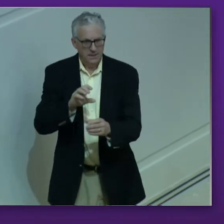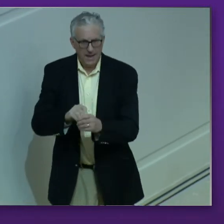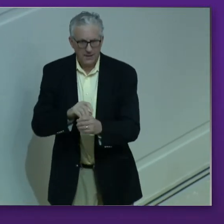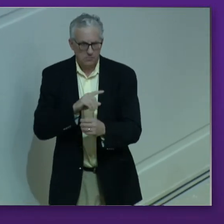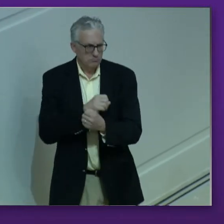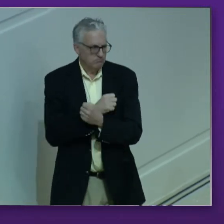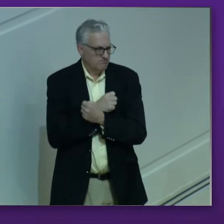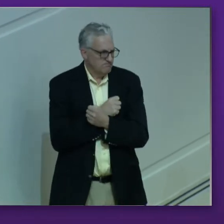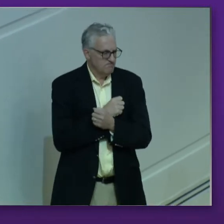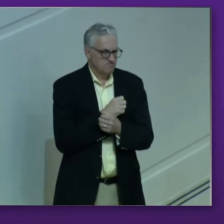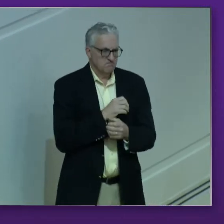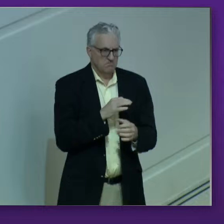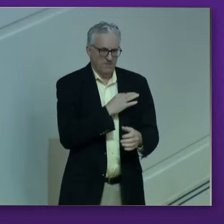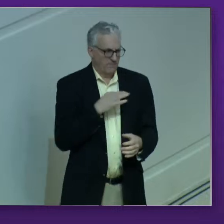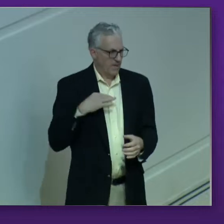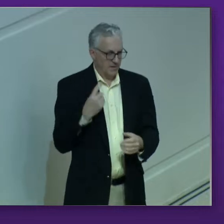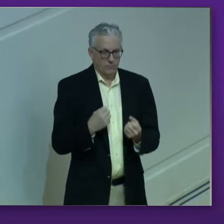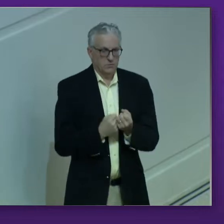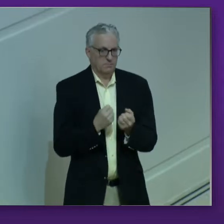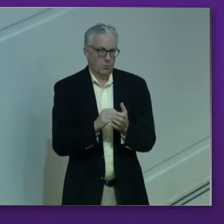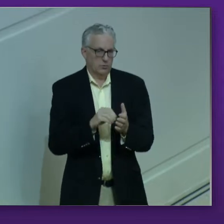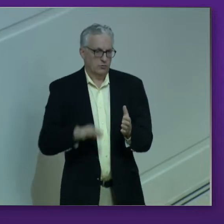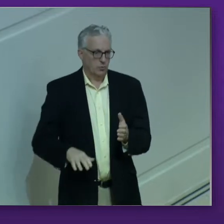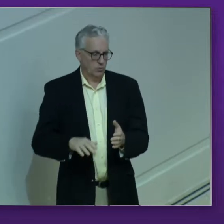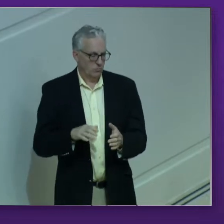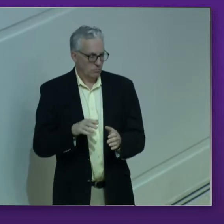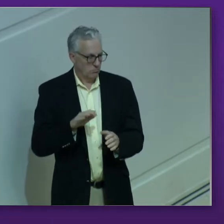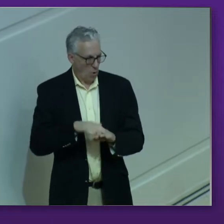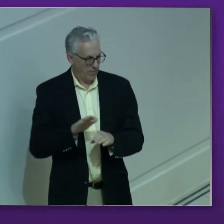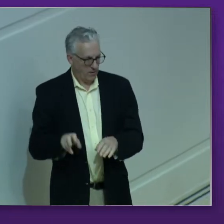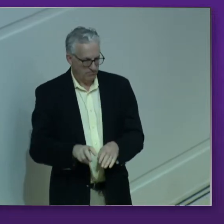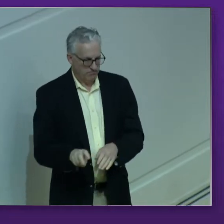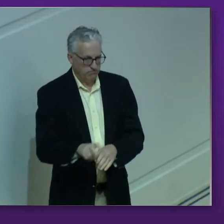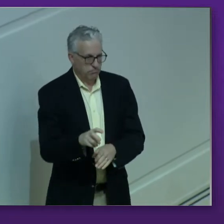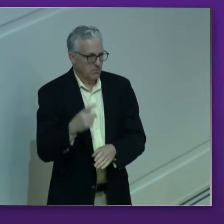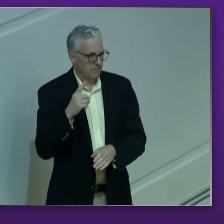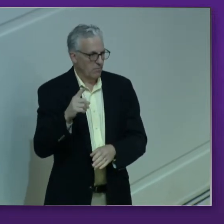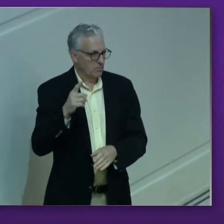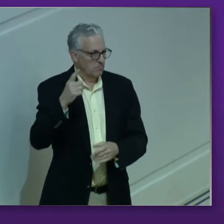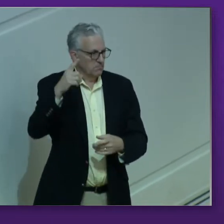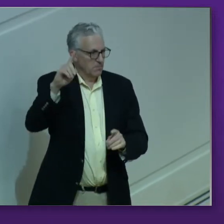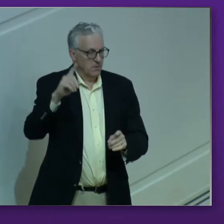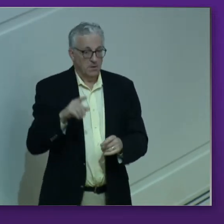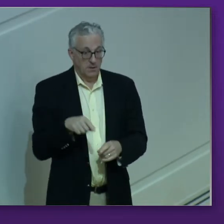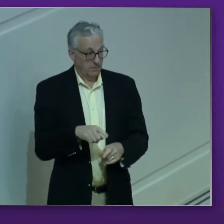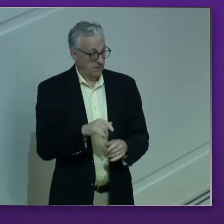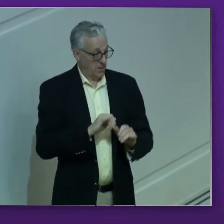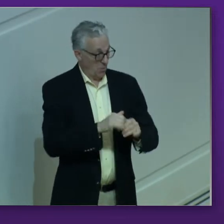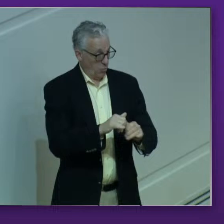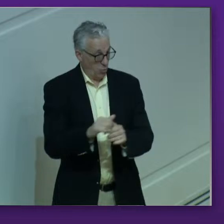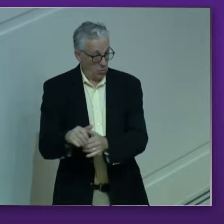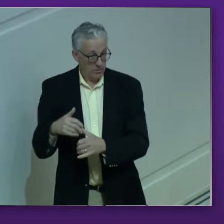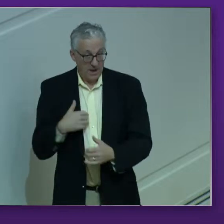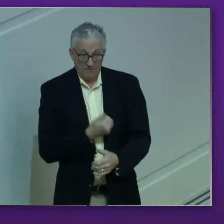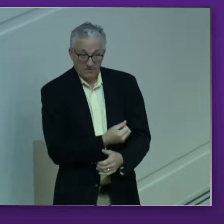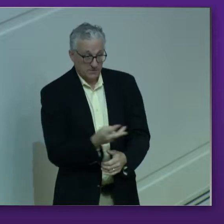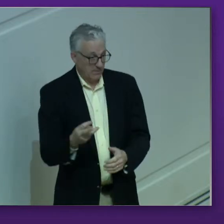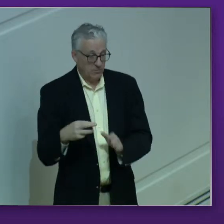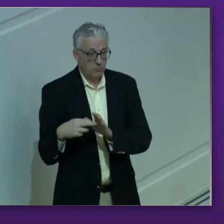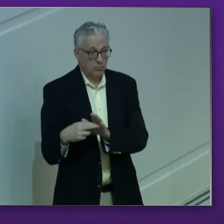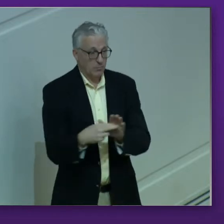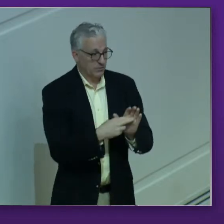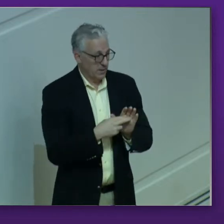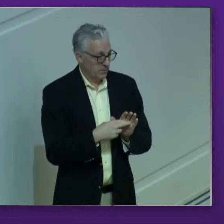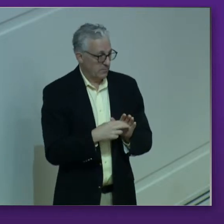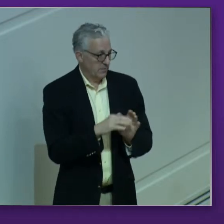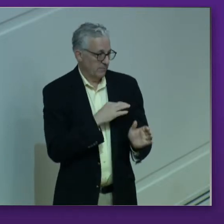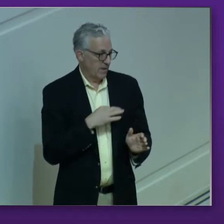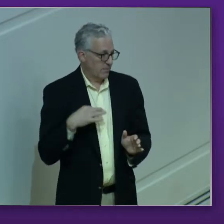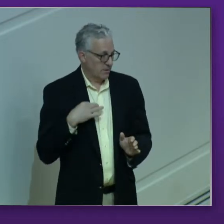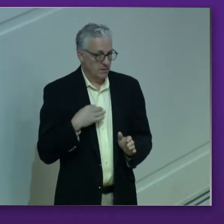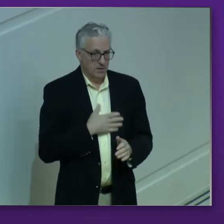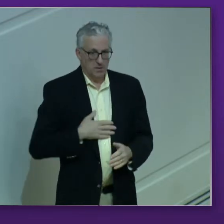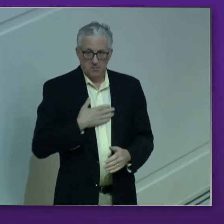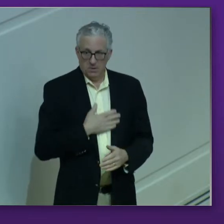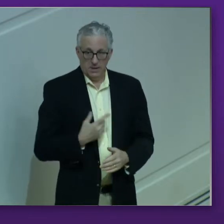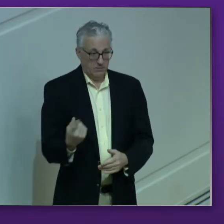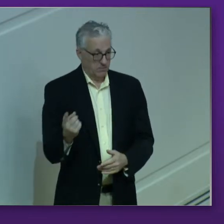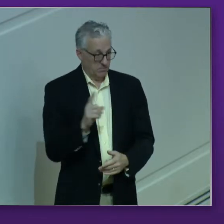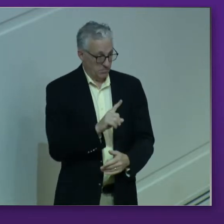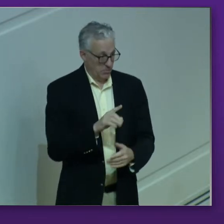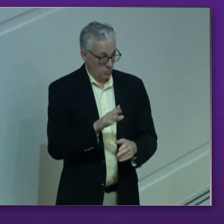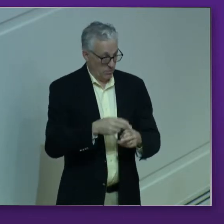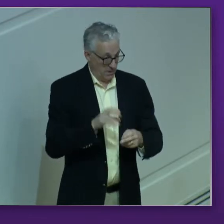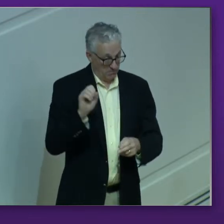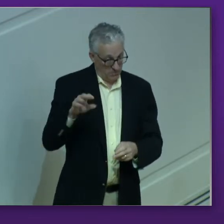FORTUNATE TO HAVE SO MANY